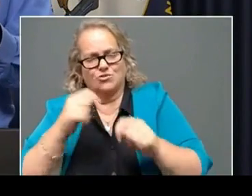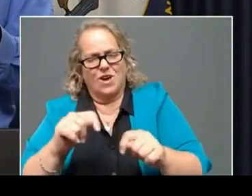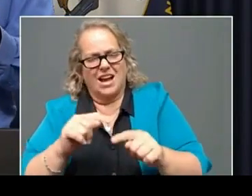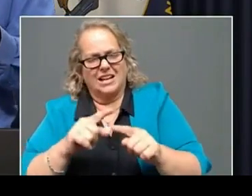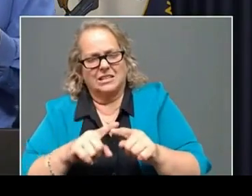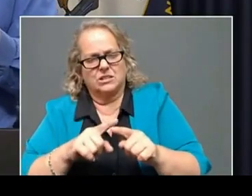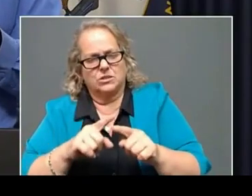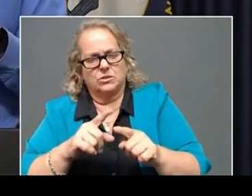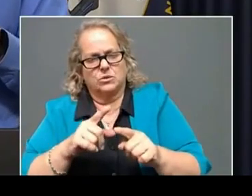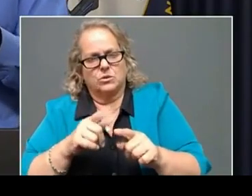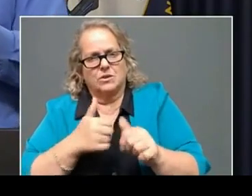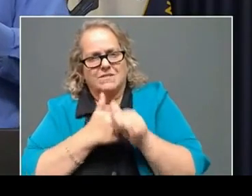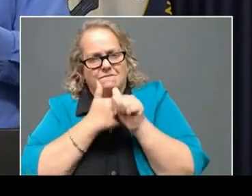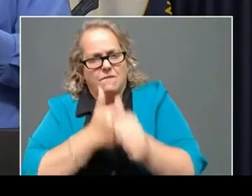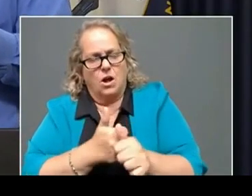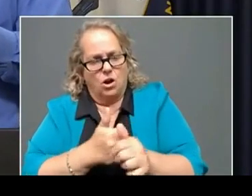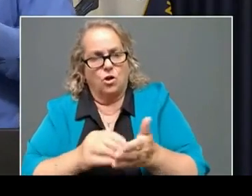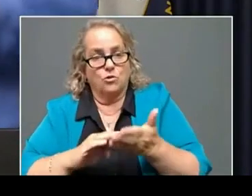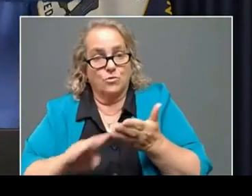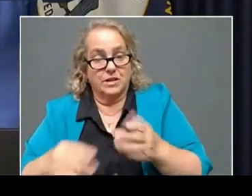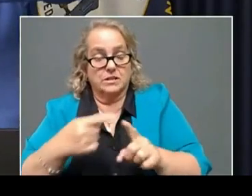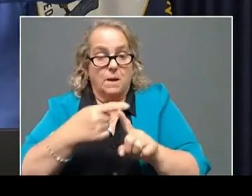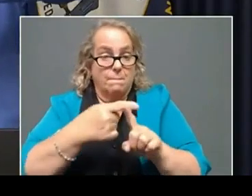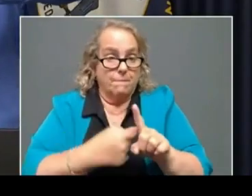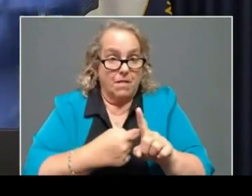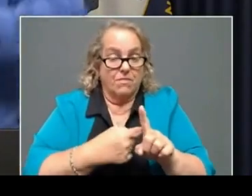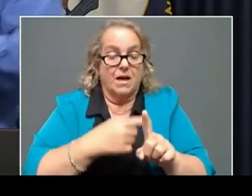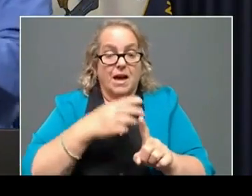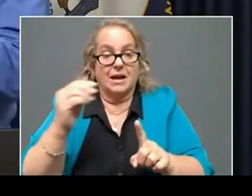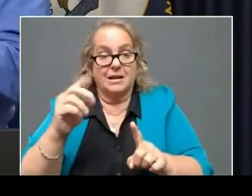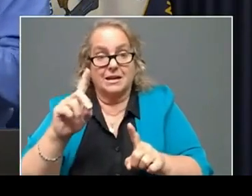data, which means like now on the 19th was the 19th day, it's gonna, you know,